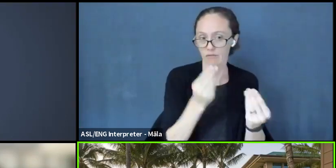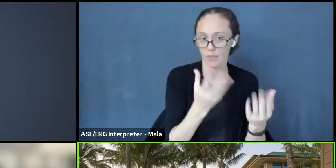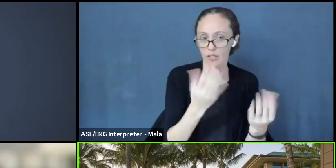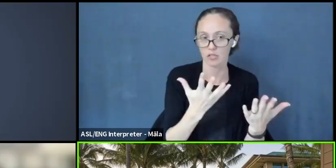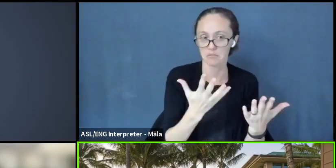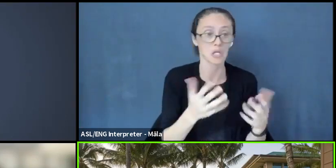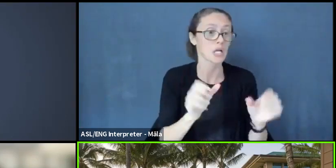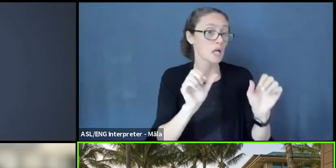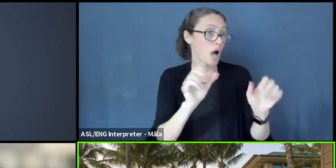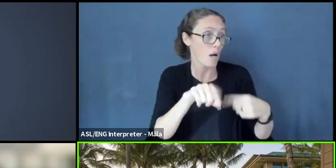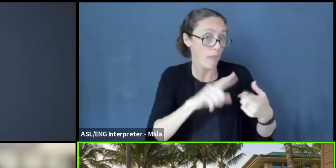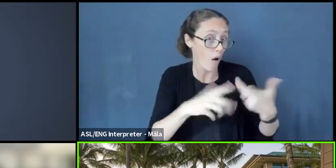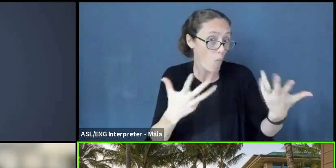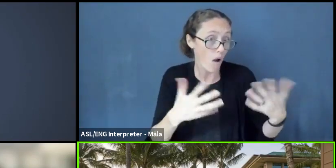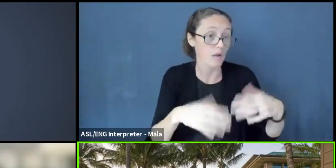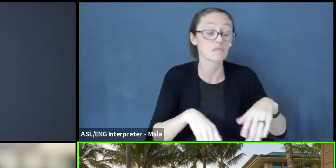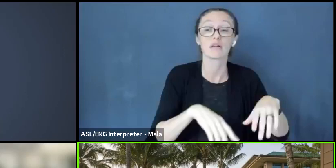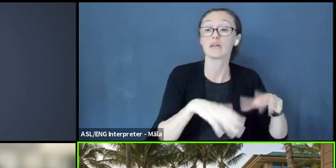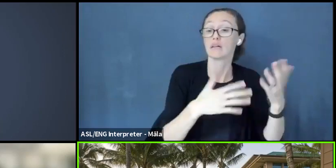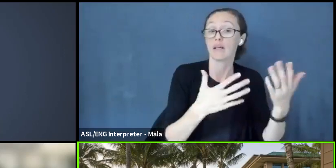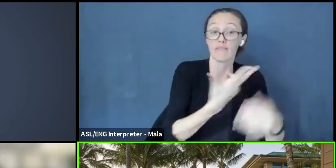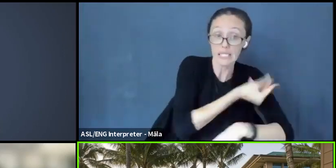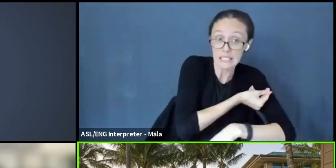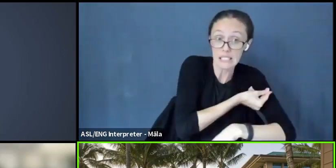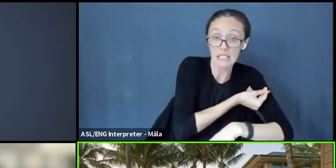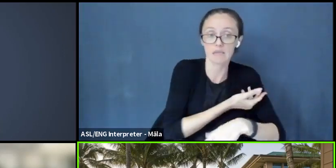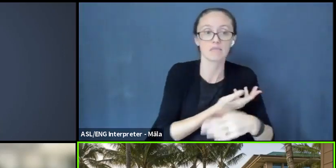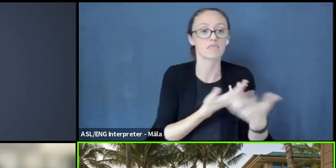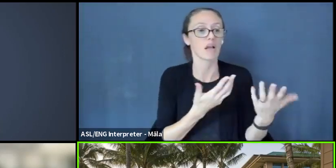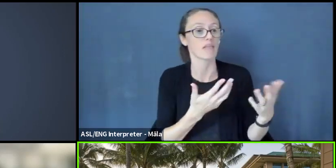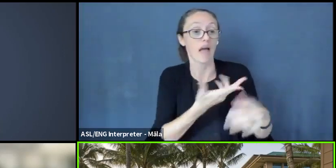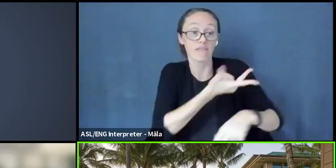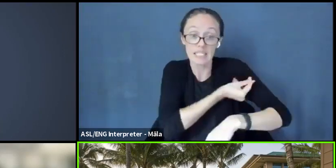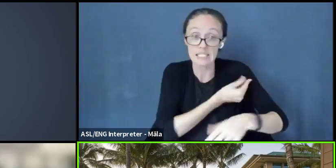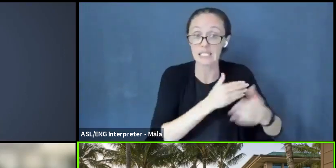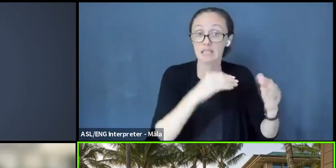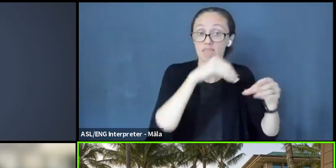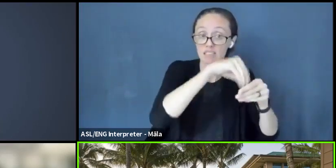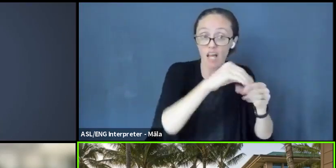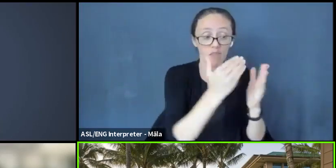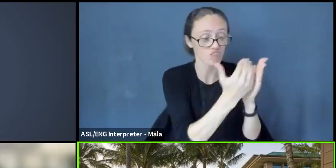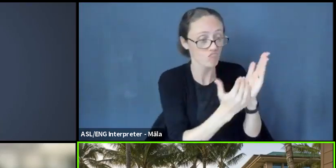or the vaccine ingredients and thank you Dr. Chang. Just put that information in the chat.